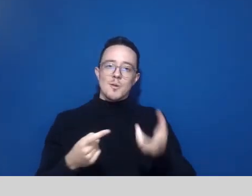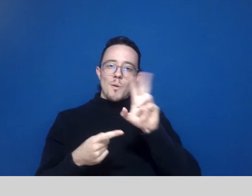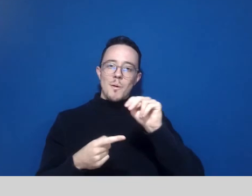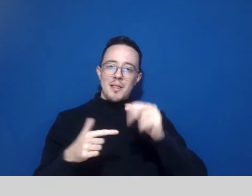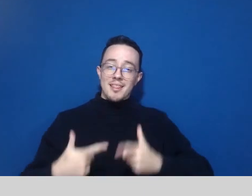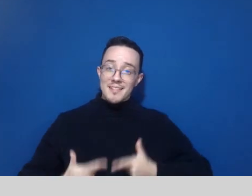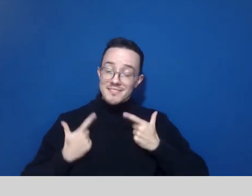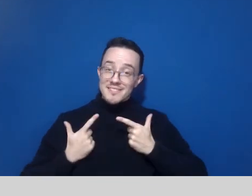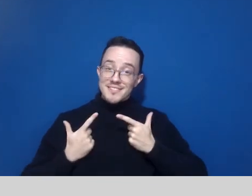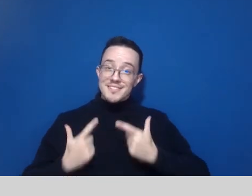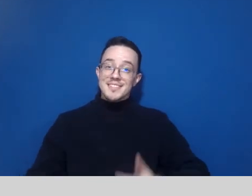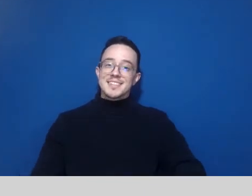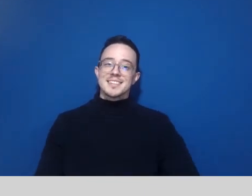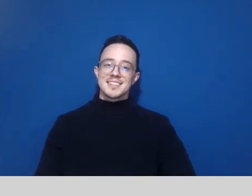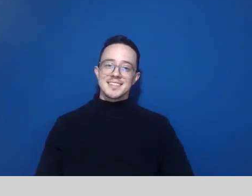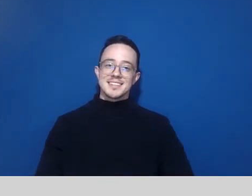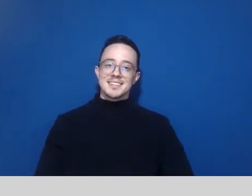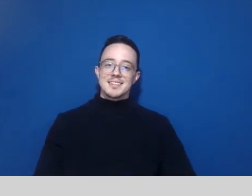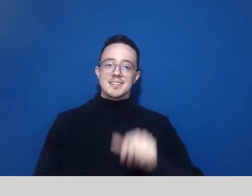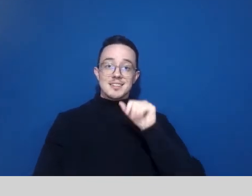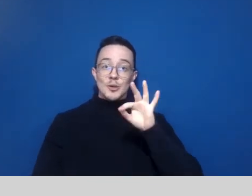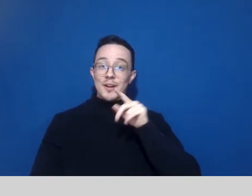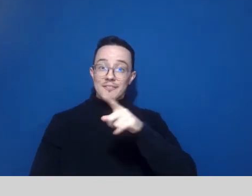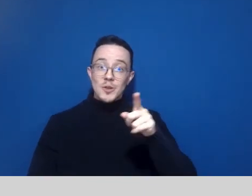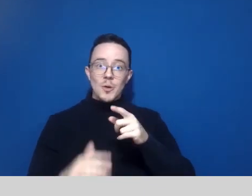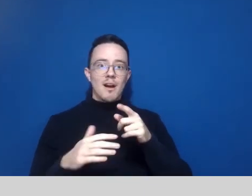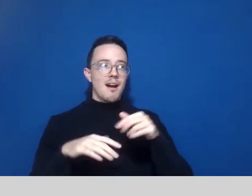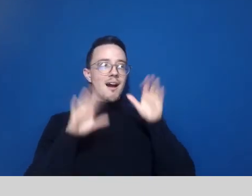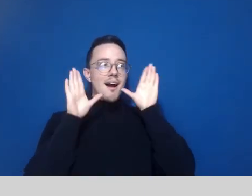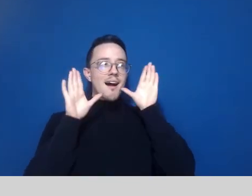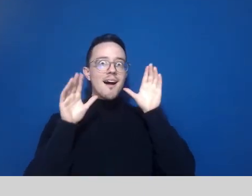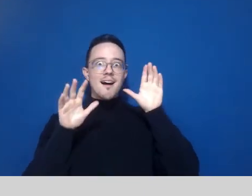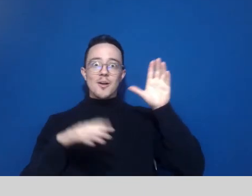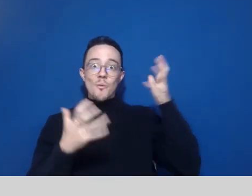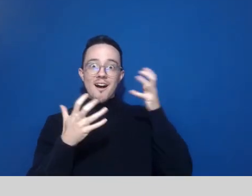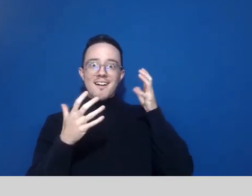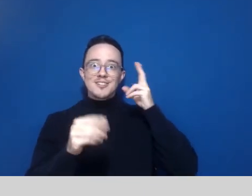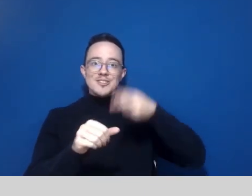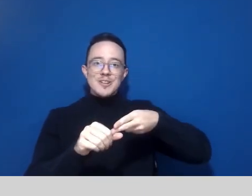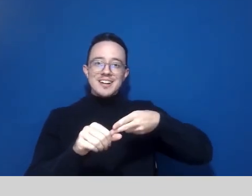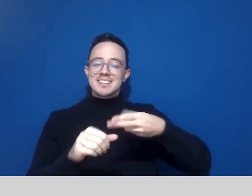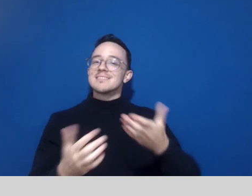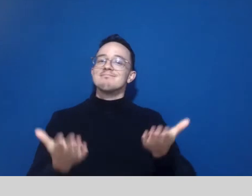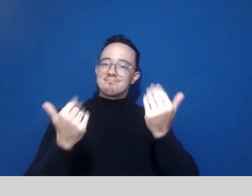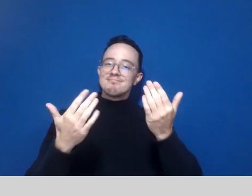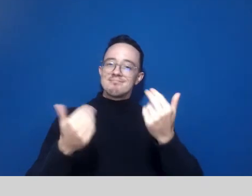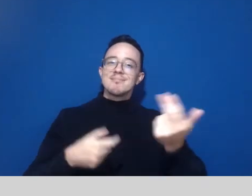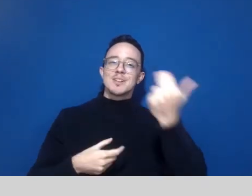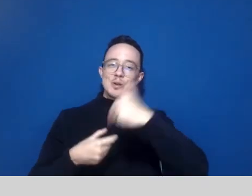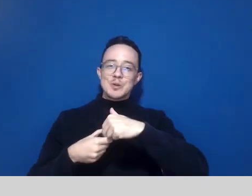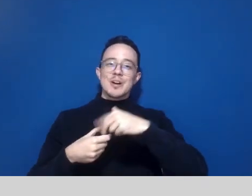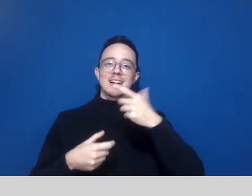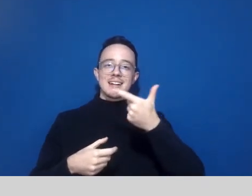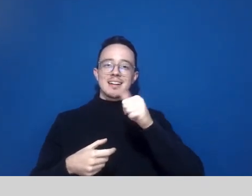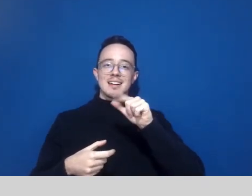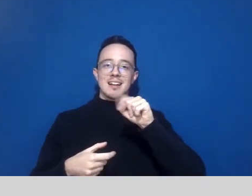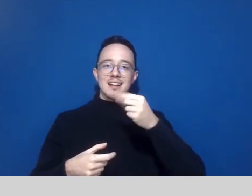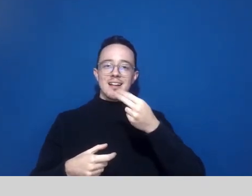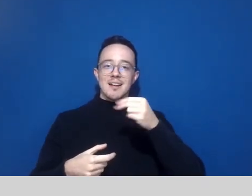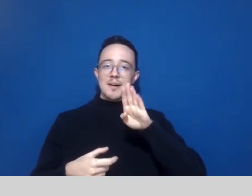So, yeah, if this has piqued your interest, please drop by the project. We have a GitHub discussions board, which you're welcome to join in on,